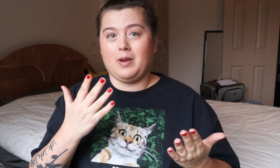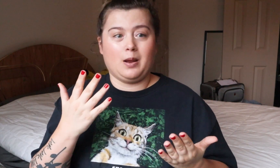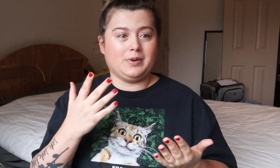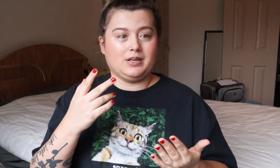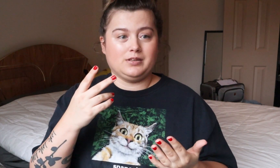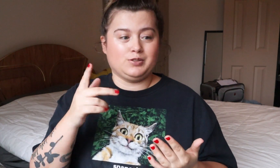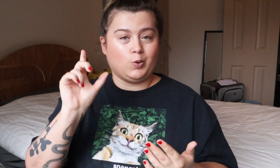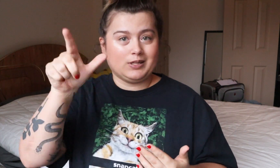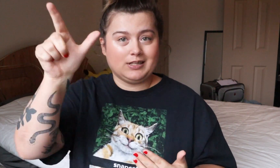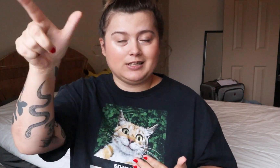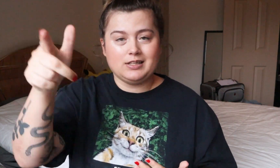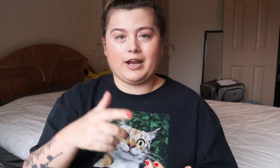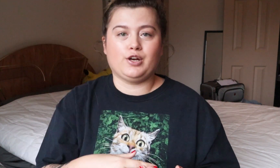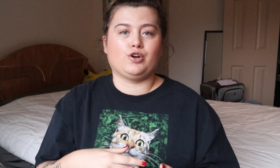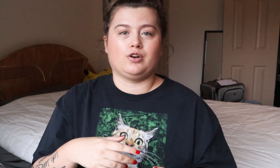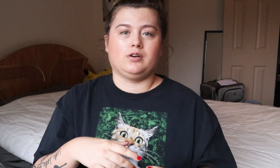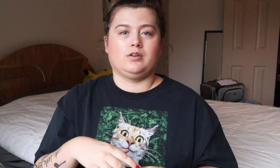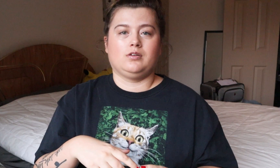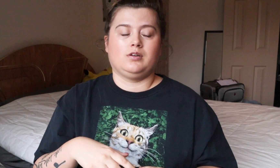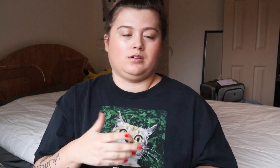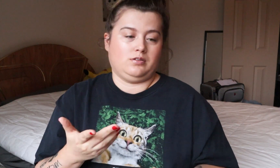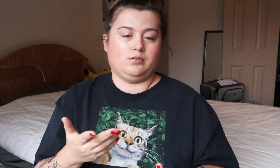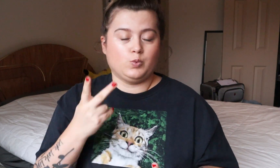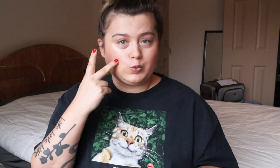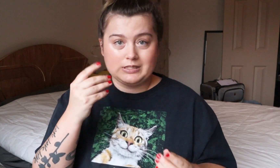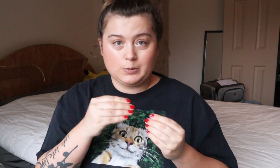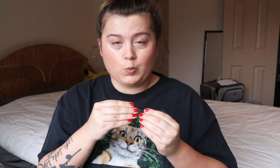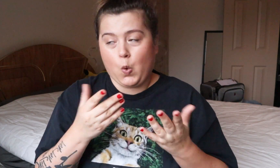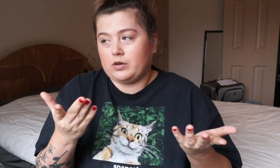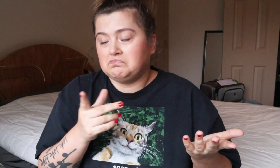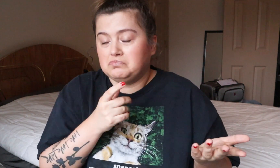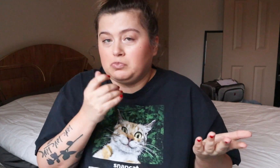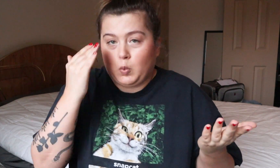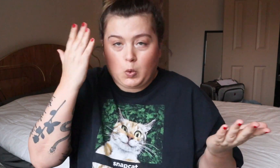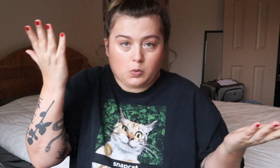Maybe later we'll see more of that, who knows?